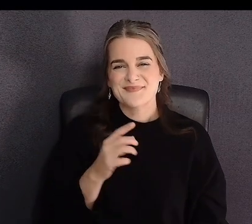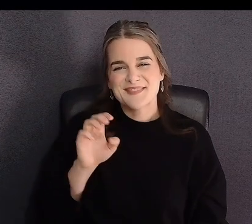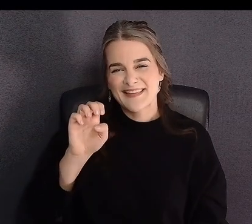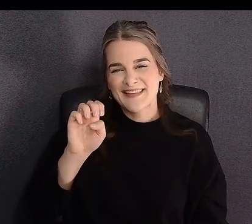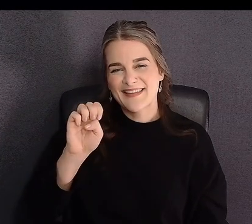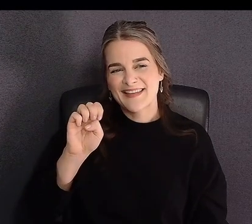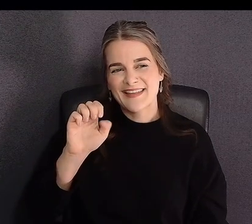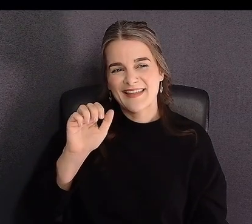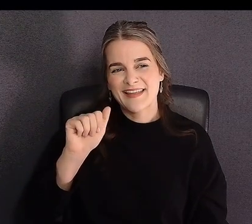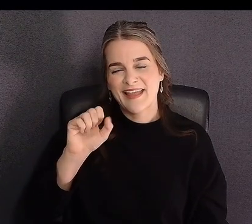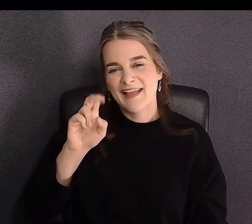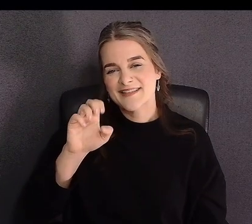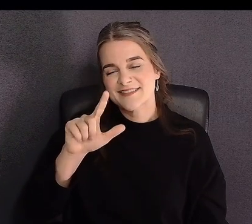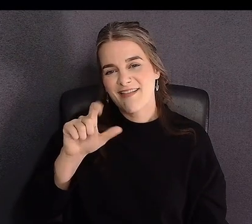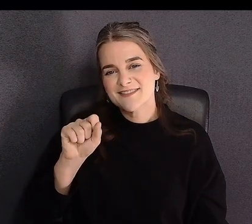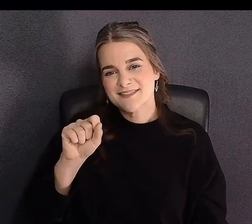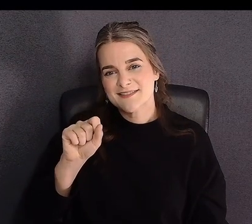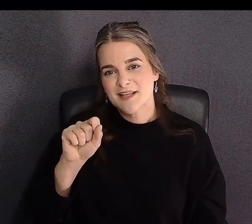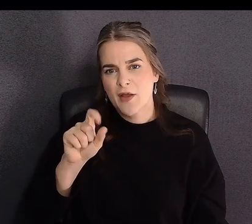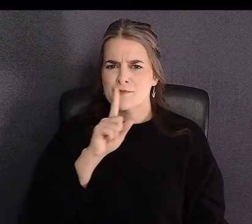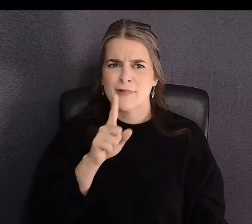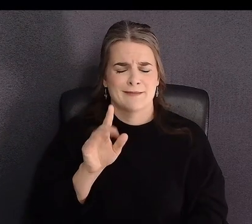Pretty straightforward in the art world, I feel like. They're a great to way to prop up